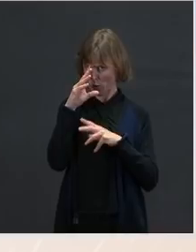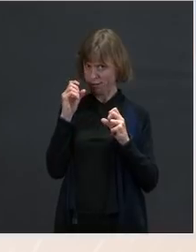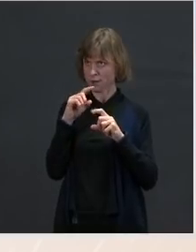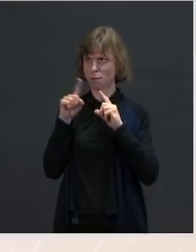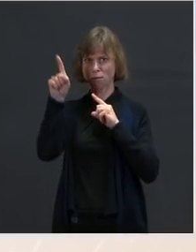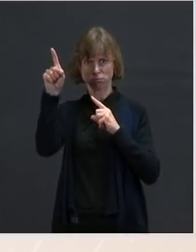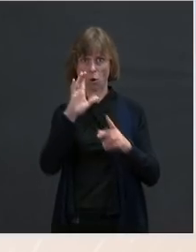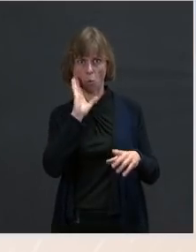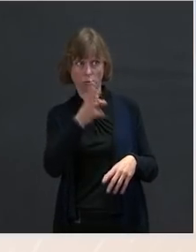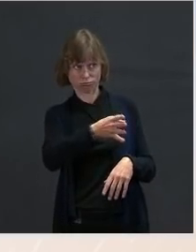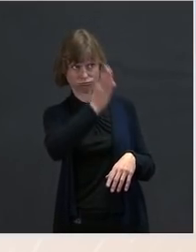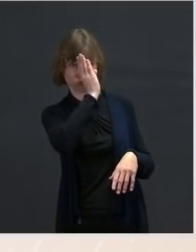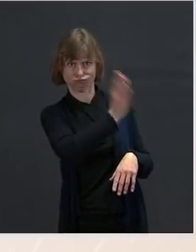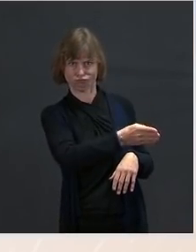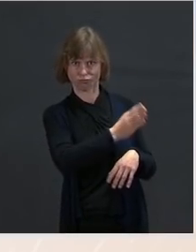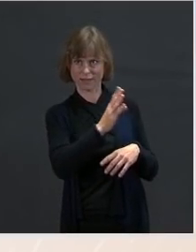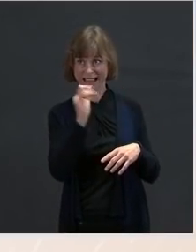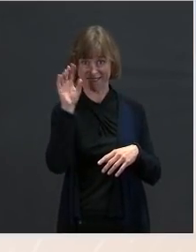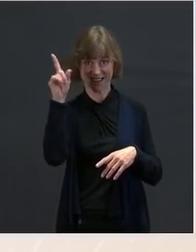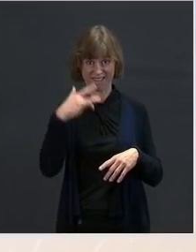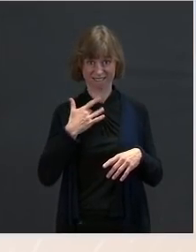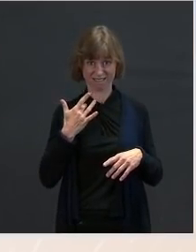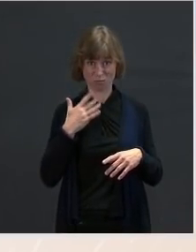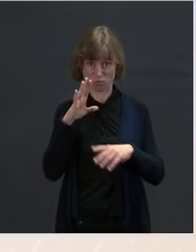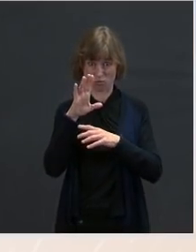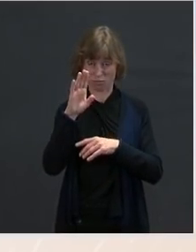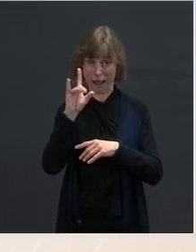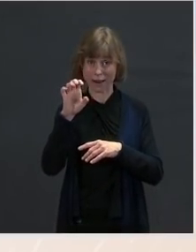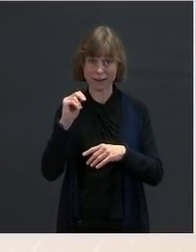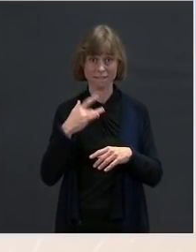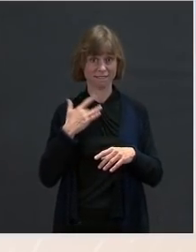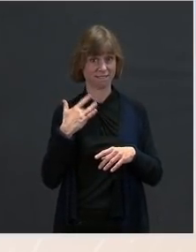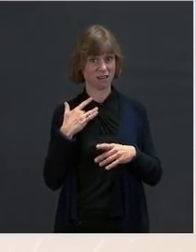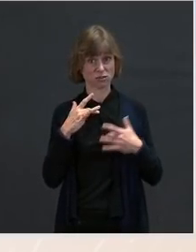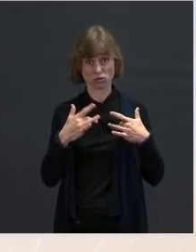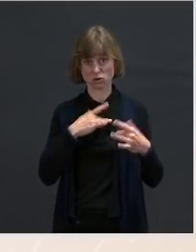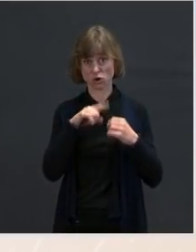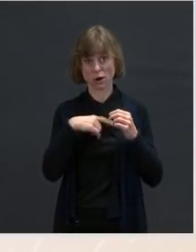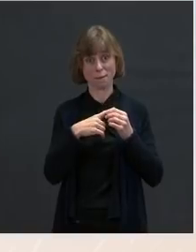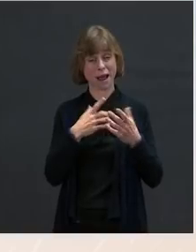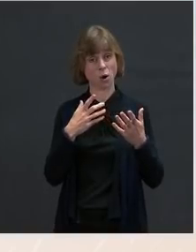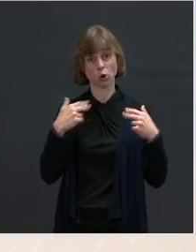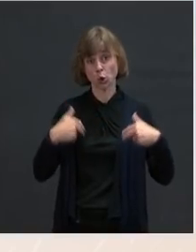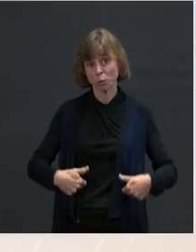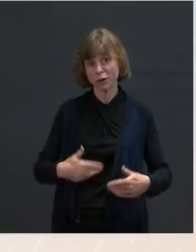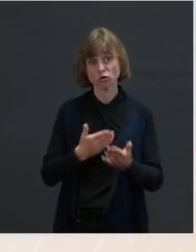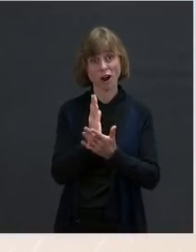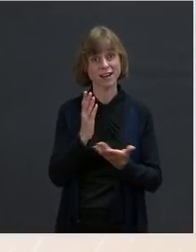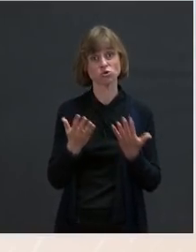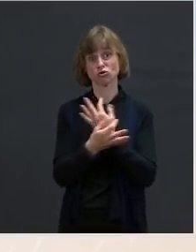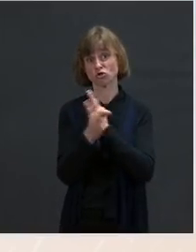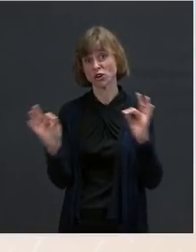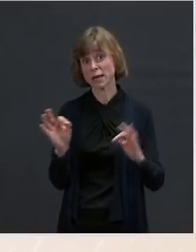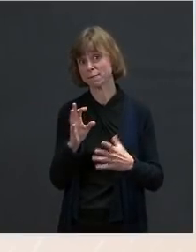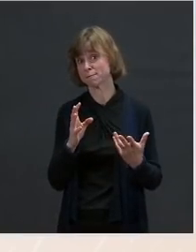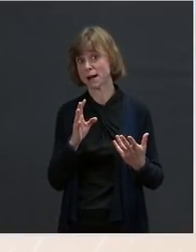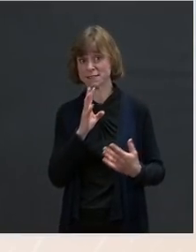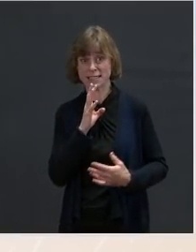concerns about issues related to human rights, freedom of speech, any other concerns he may have about the way things are being run.